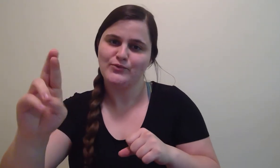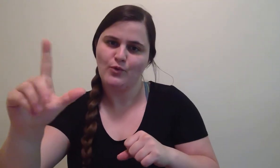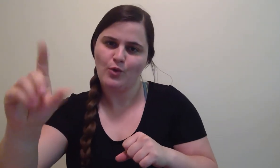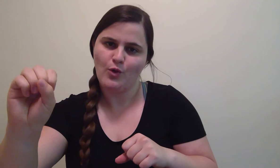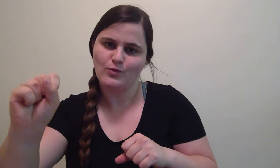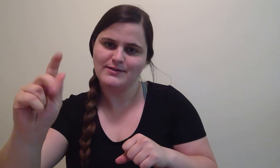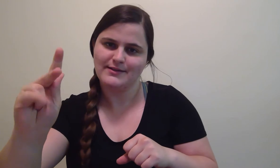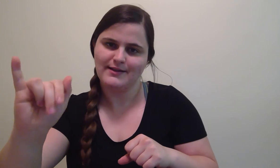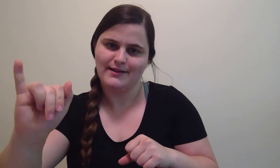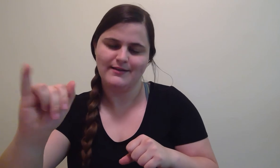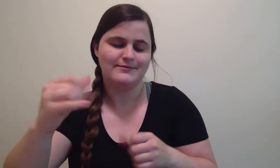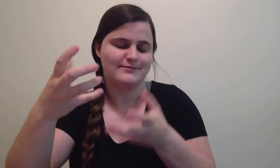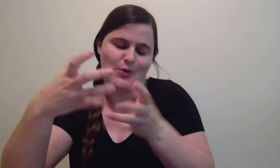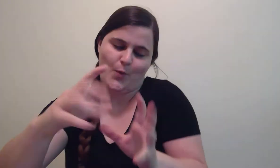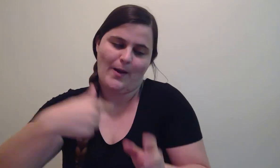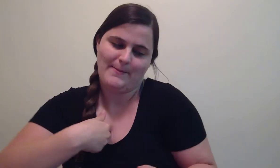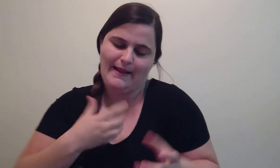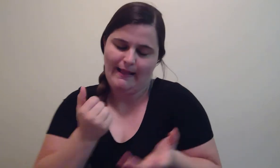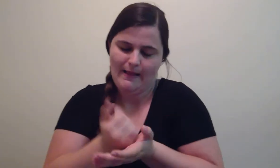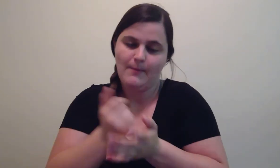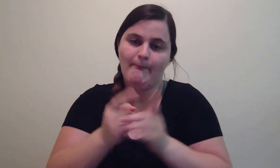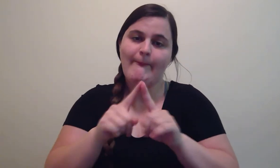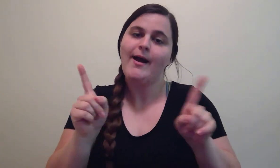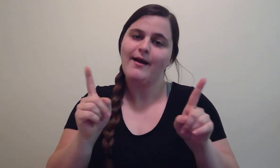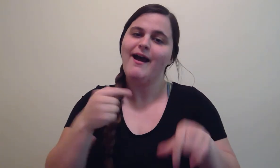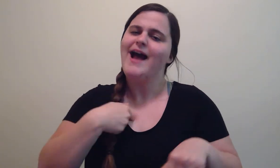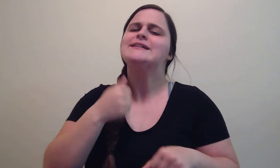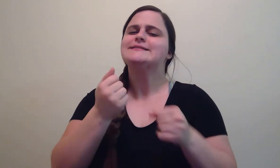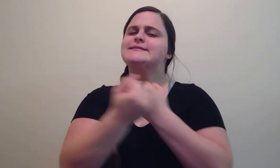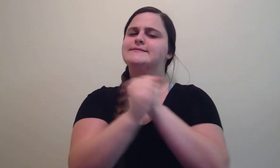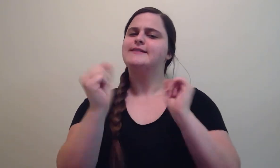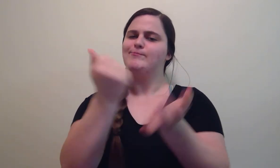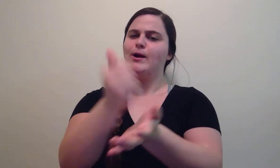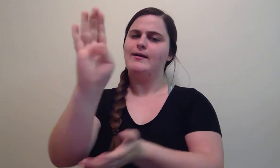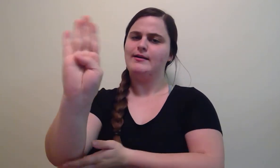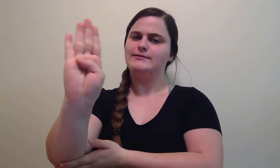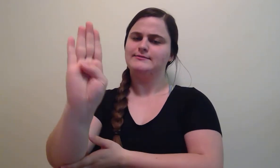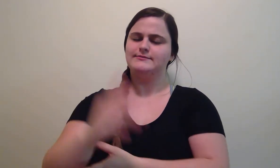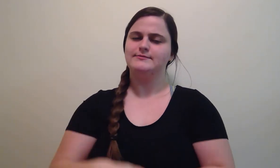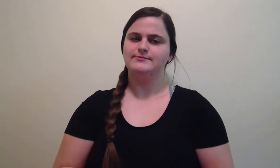Mr Loski didn't want me to help, but at least I saved Bryce.